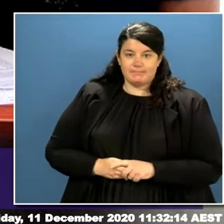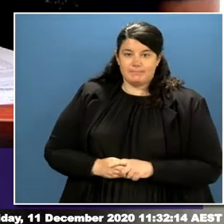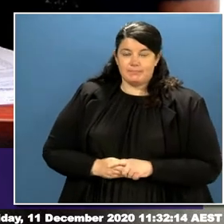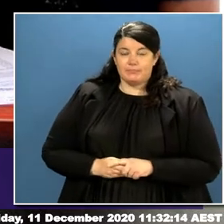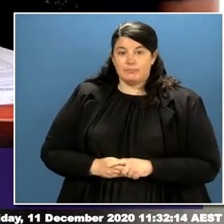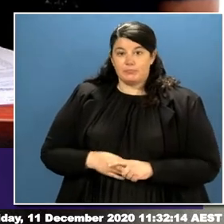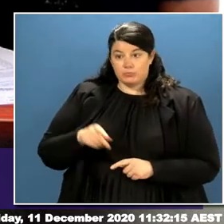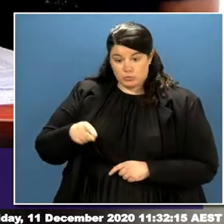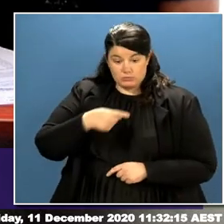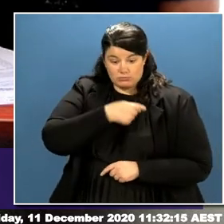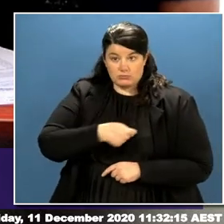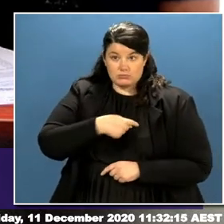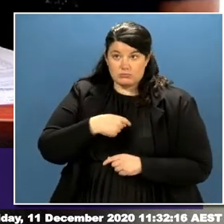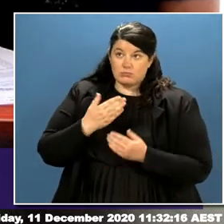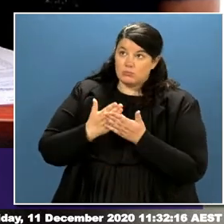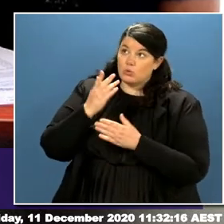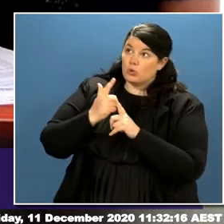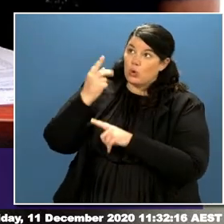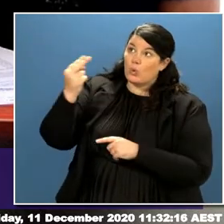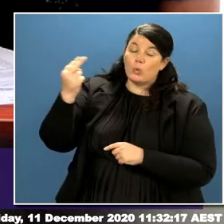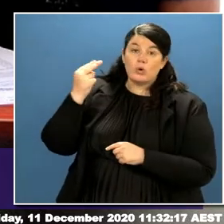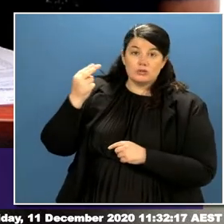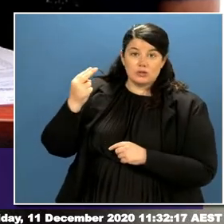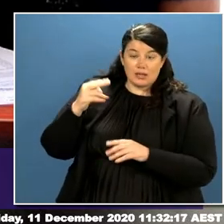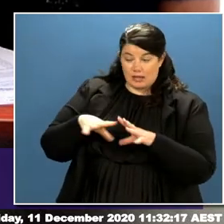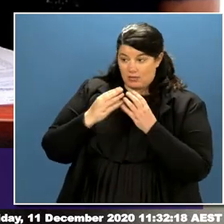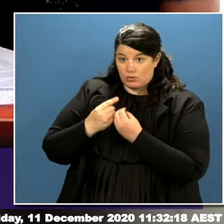Do you swear by Almighty God that the evidence which you shall give